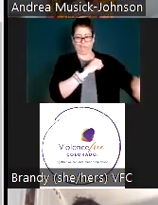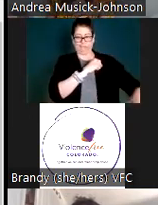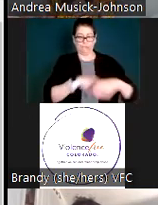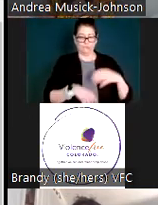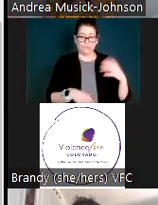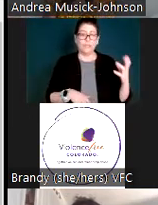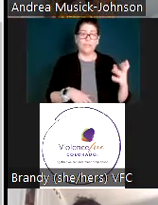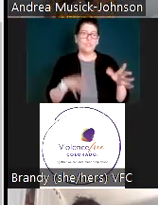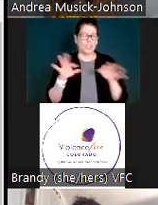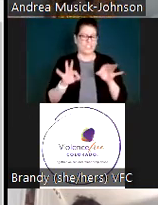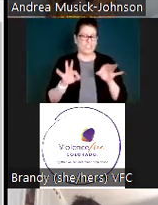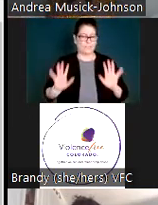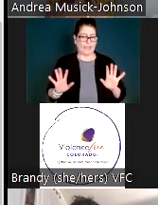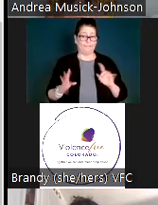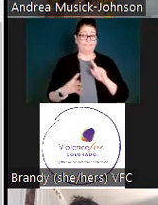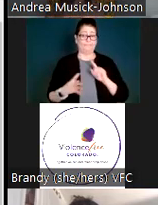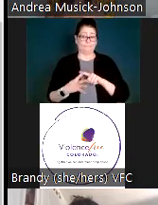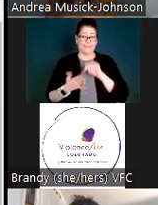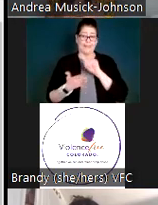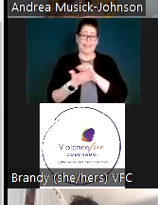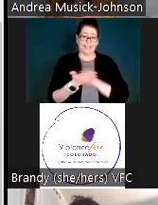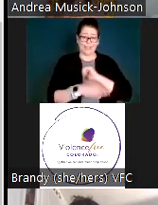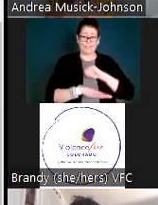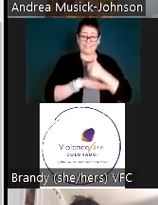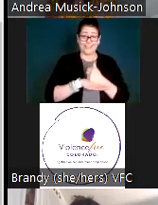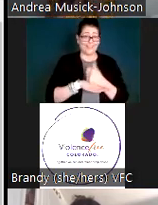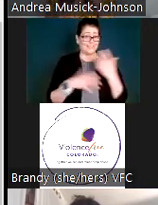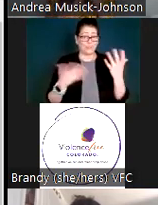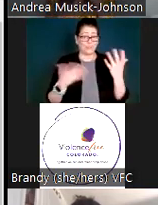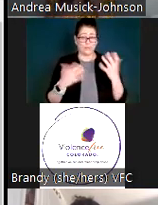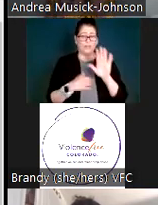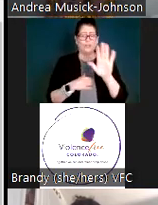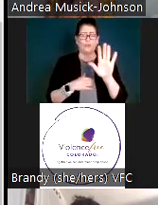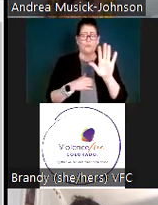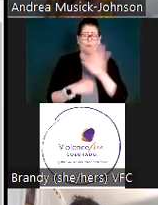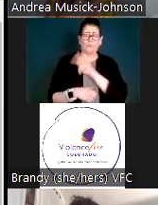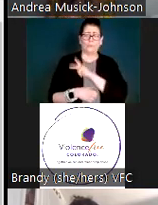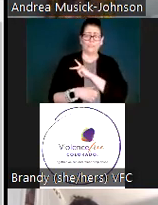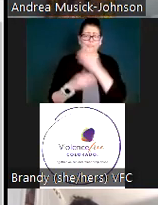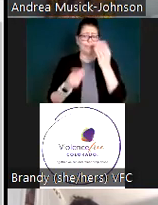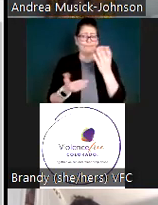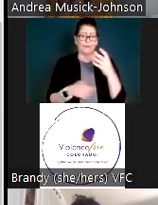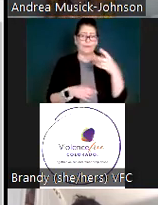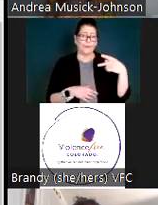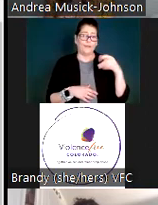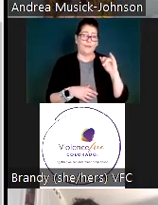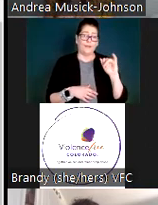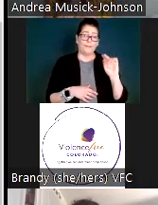The account settings are just your personal information, your PIN number, your email,